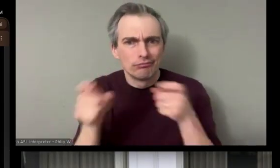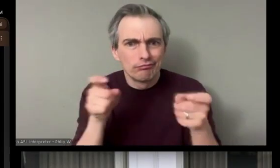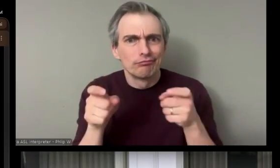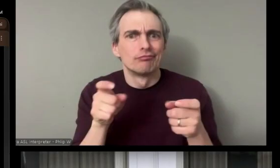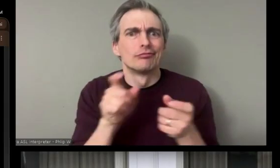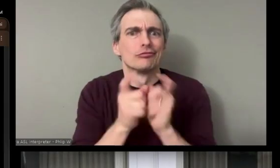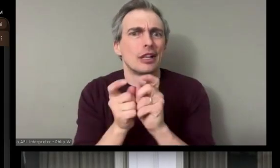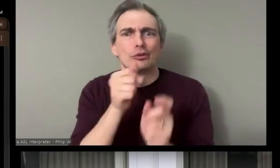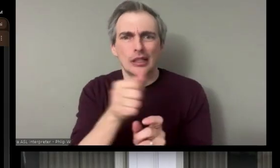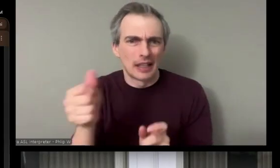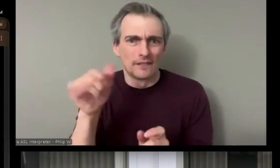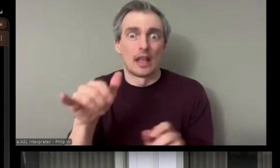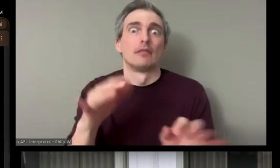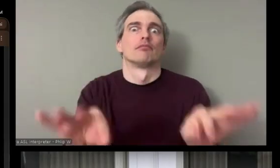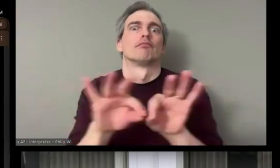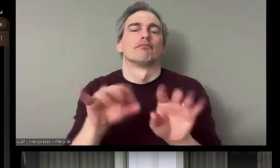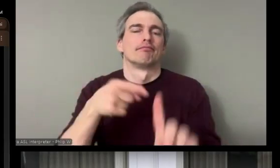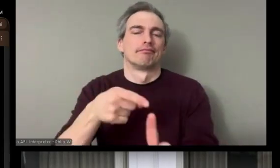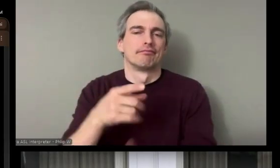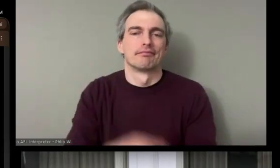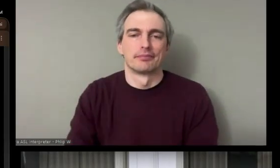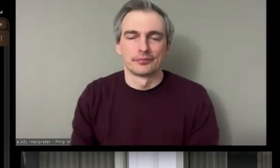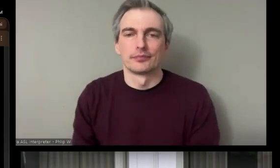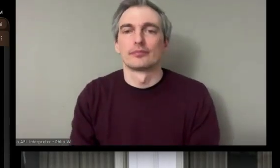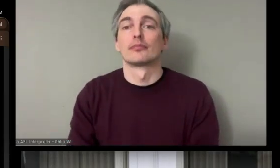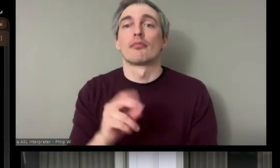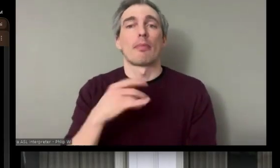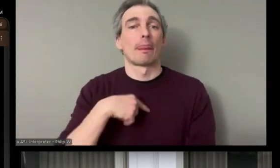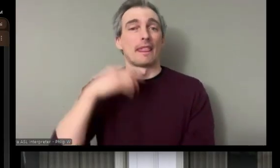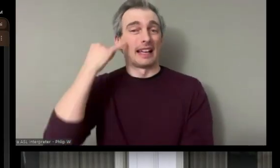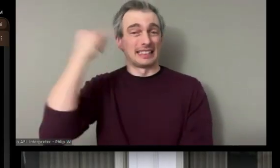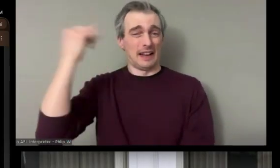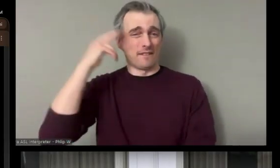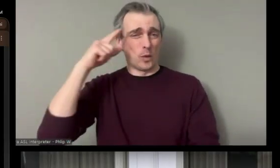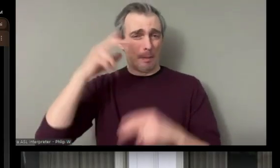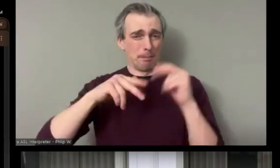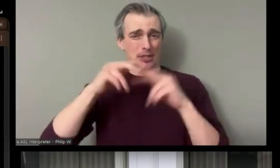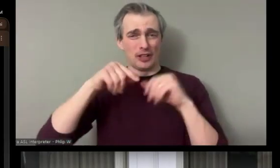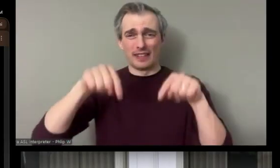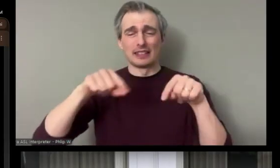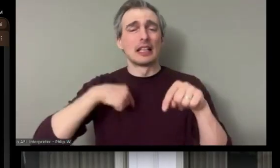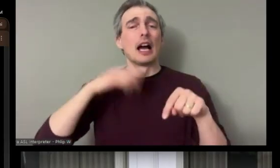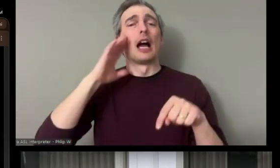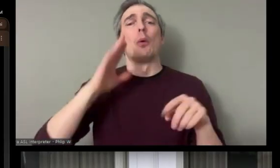So... My idea of building this is like... I will be having the meetup more in VR. In the future.